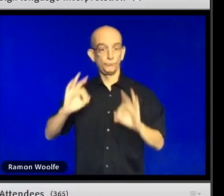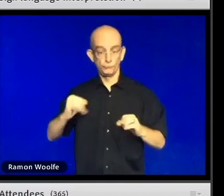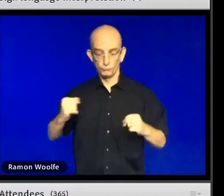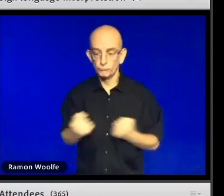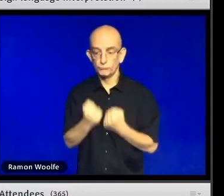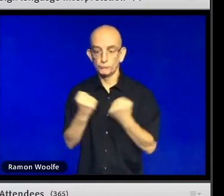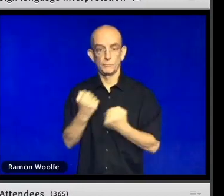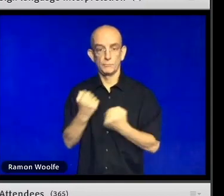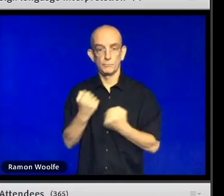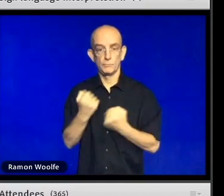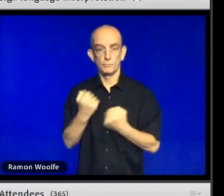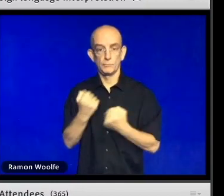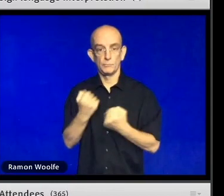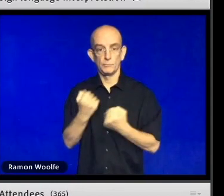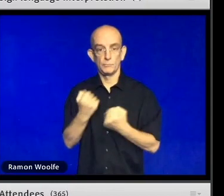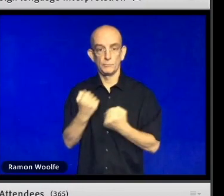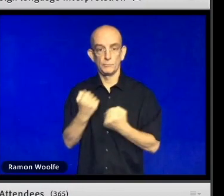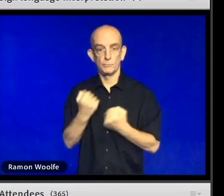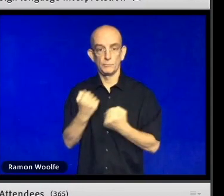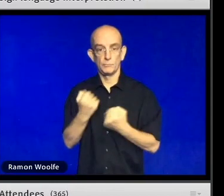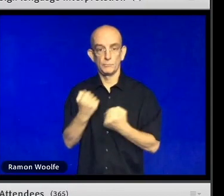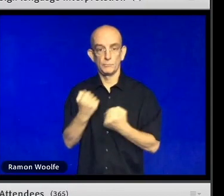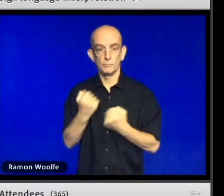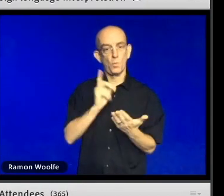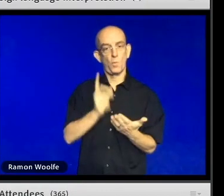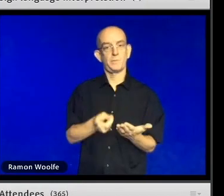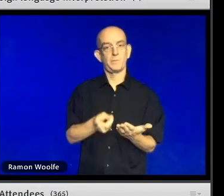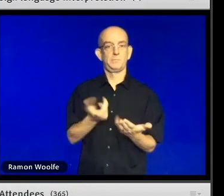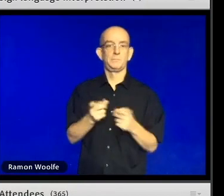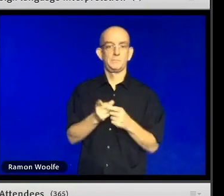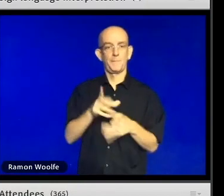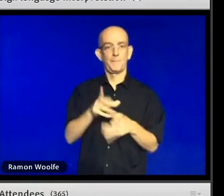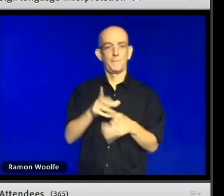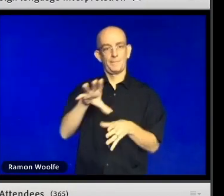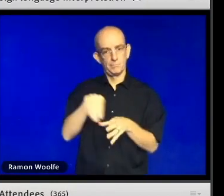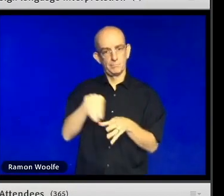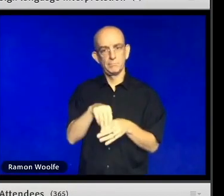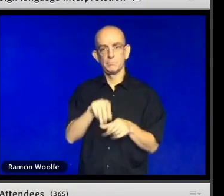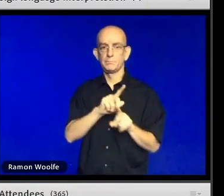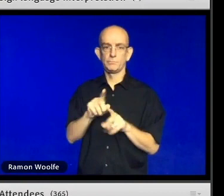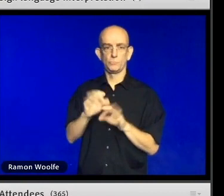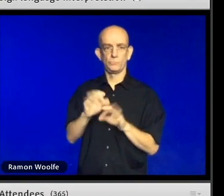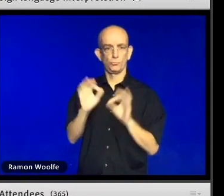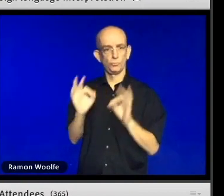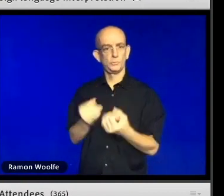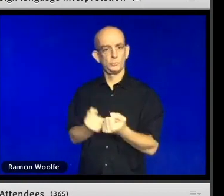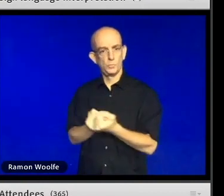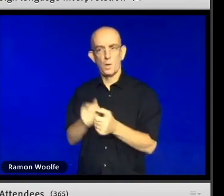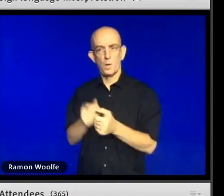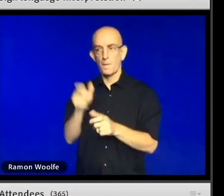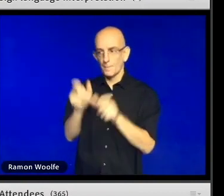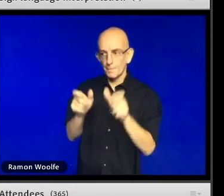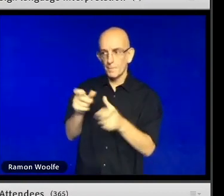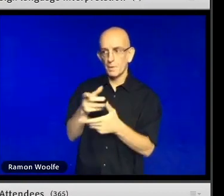would you prioritize? And please just choose one priority. As those come in, I hope we